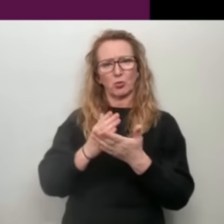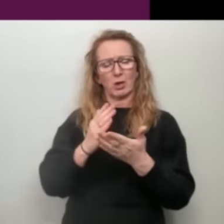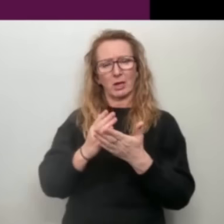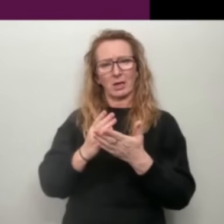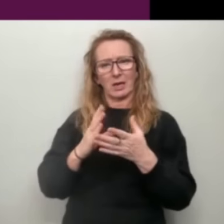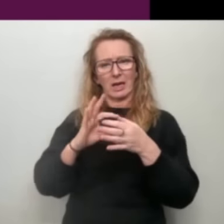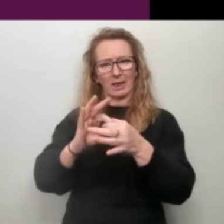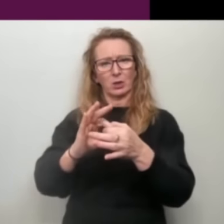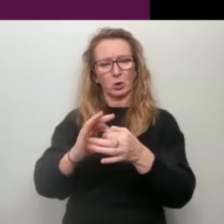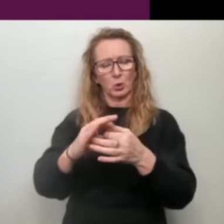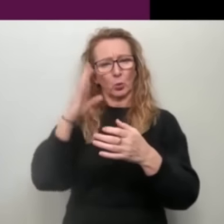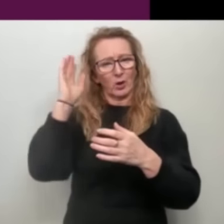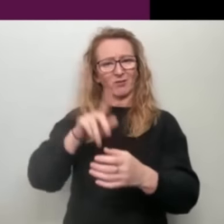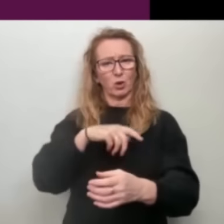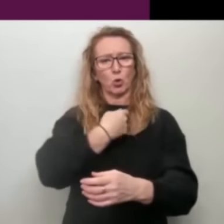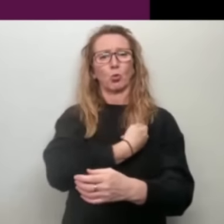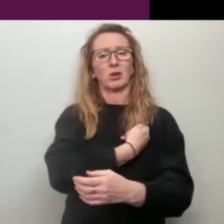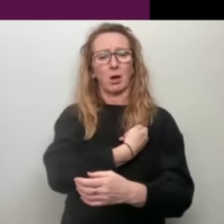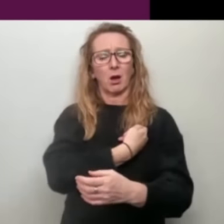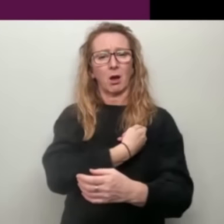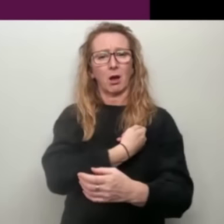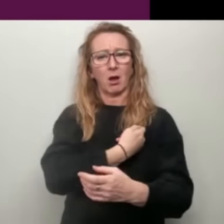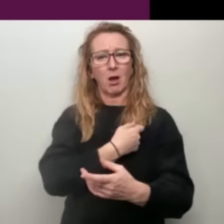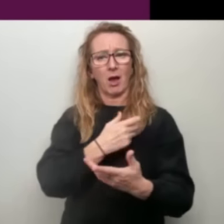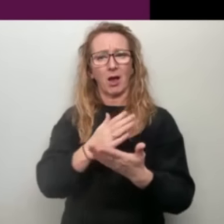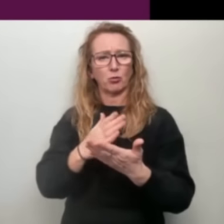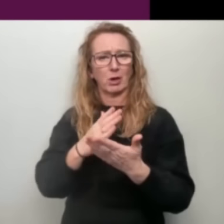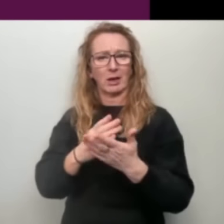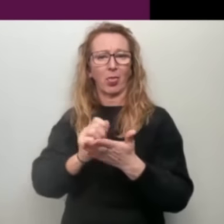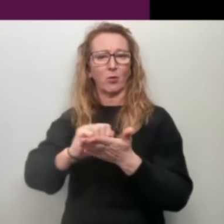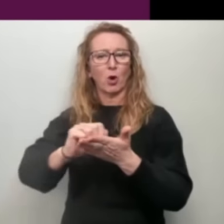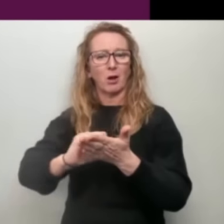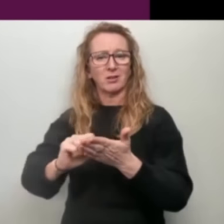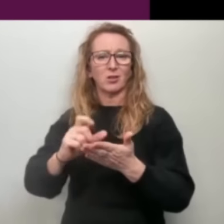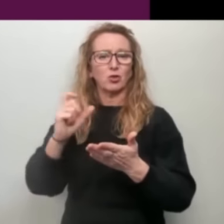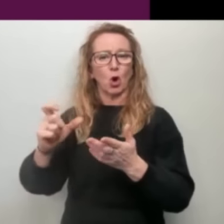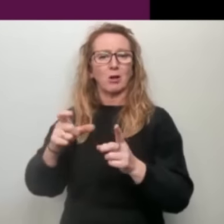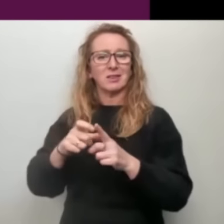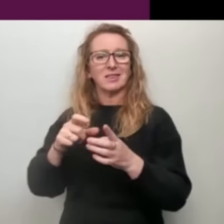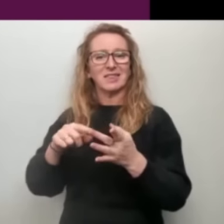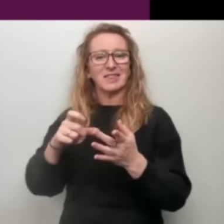of Queen Victoria and perhaps the writings of Charles Dickens than we do the Georges